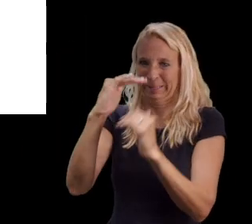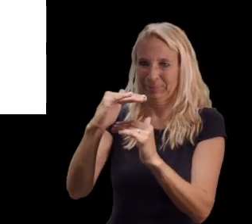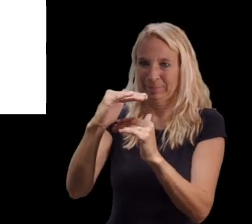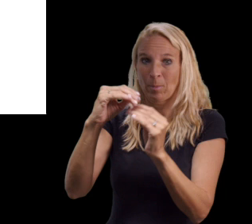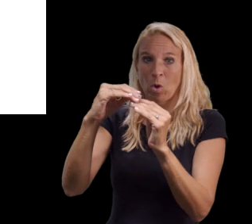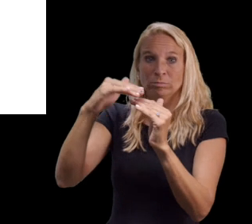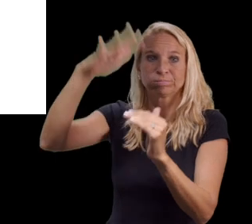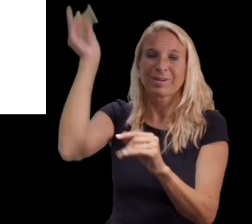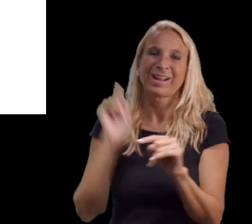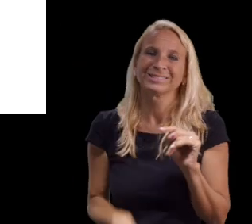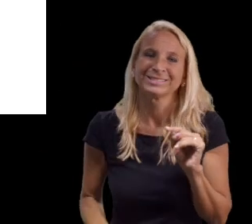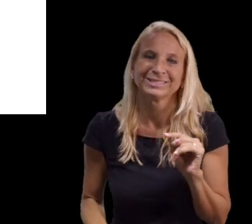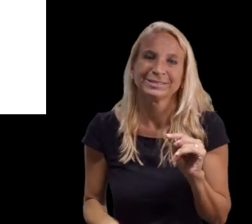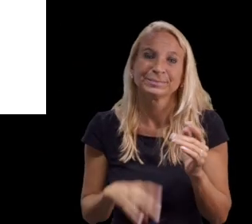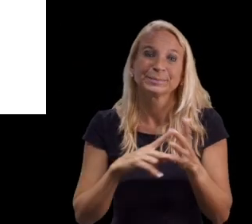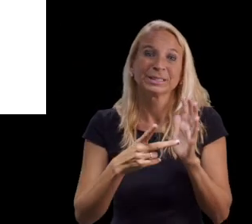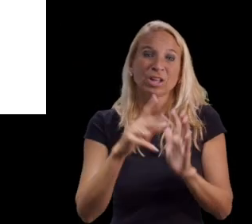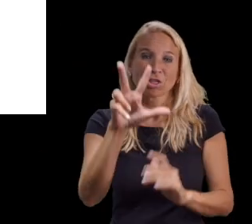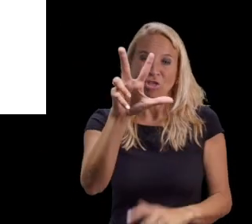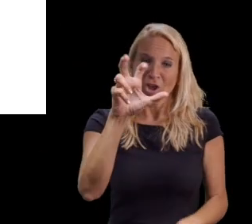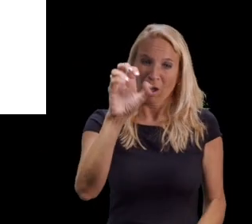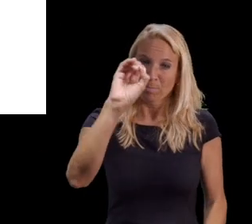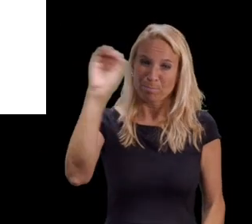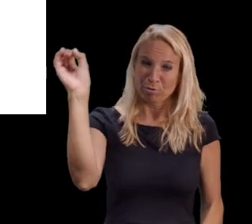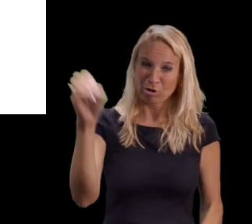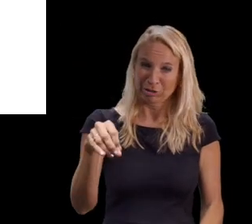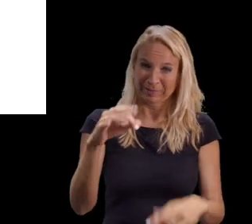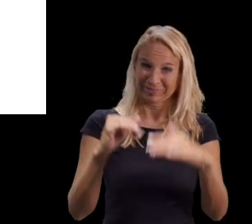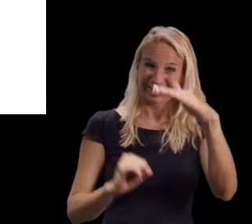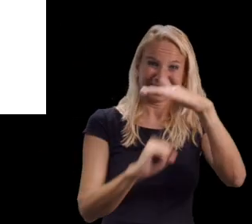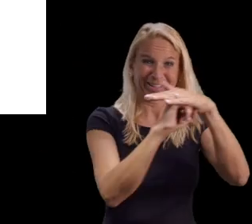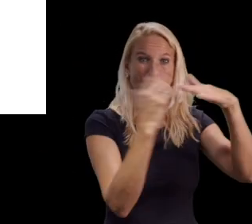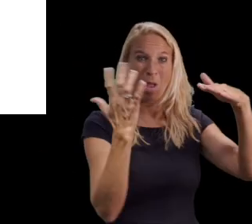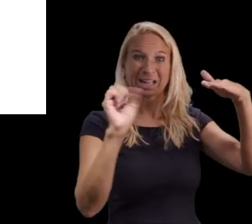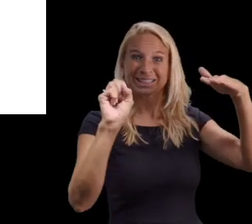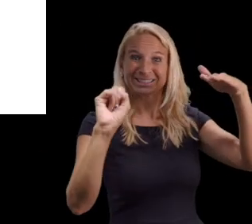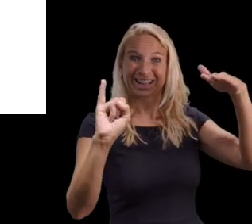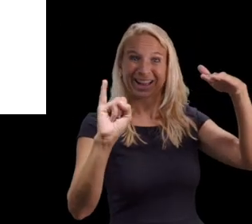than the specified limits, so it's 300% of the max